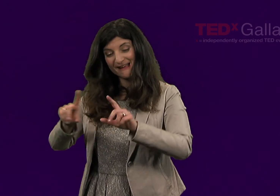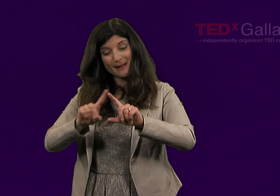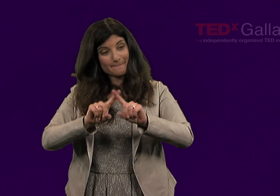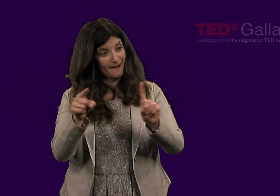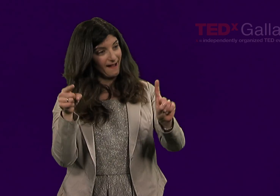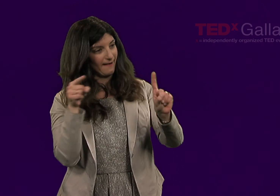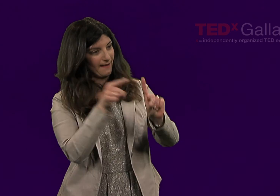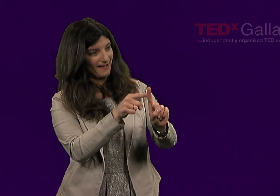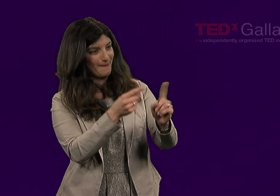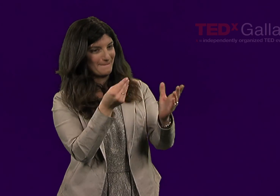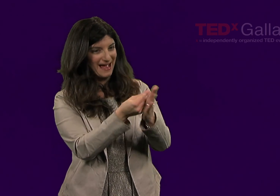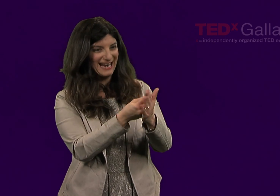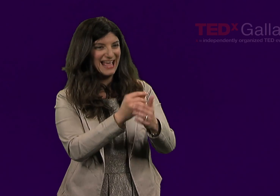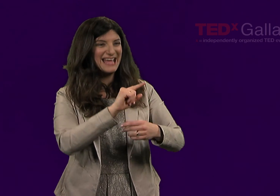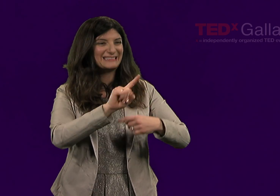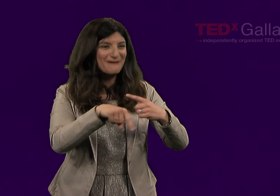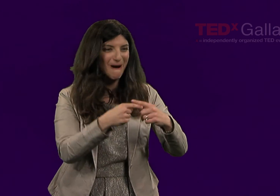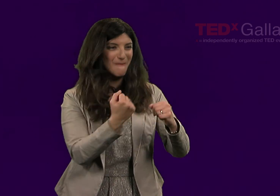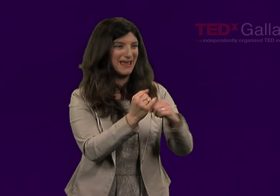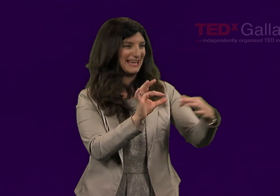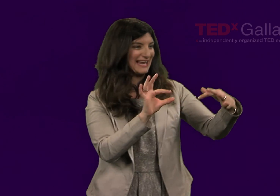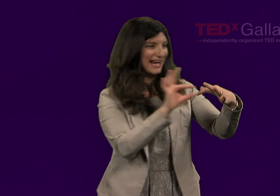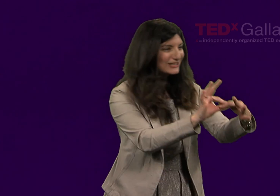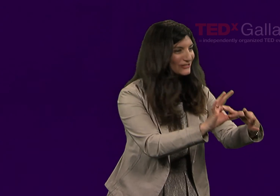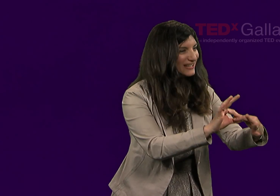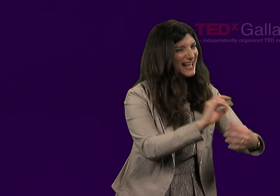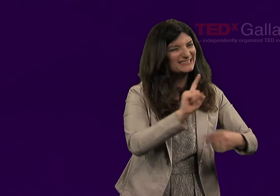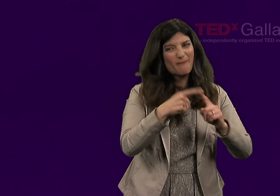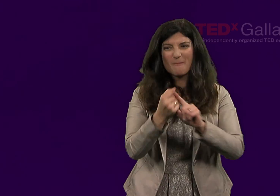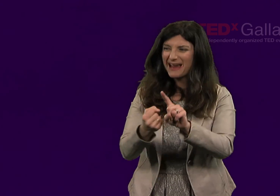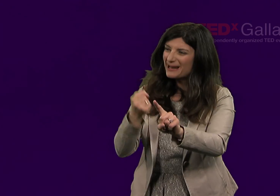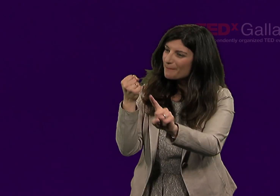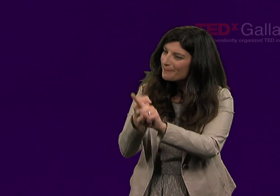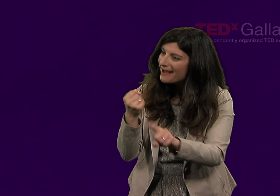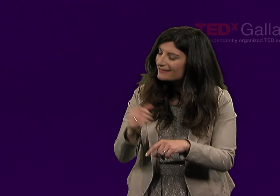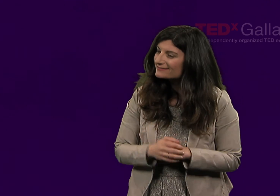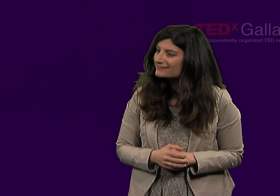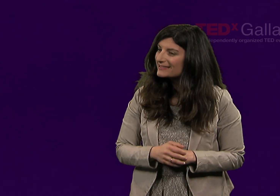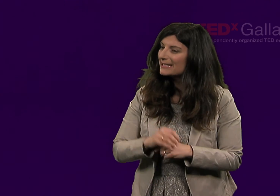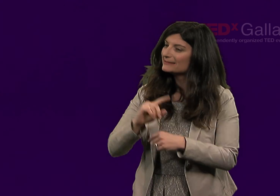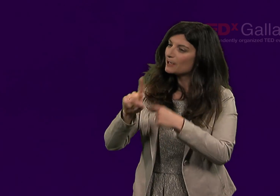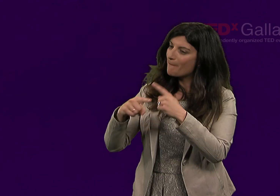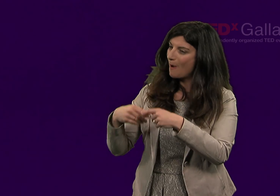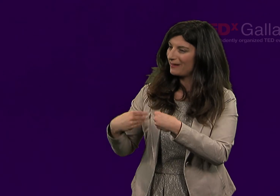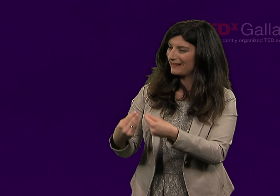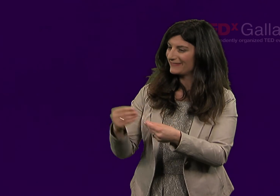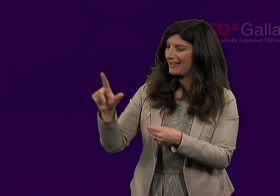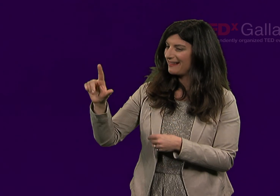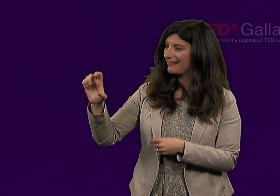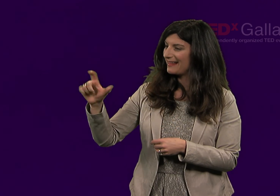but I can talk about the importance of money, making the connection, understanding how money can make the impact and leaving that legacy.